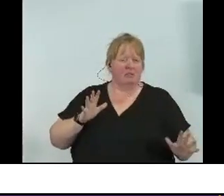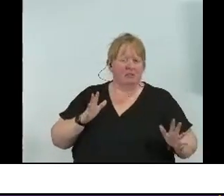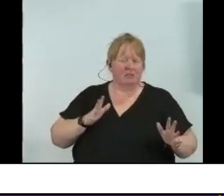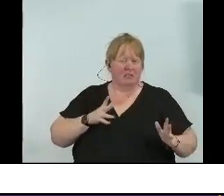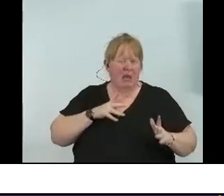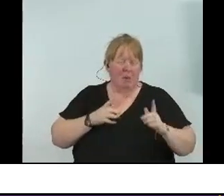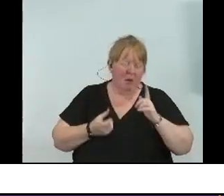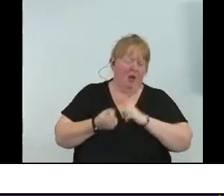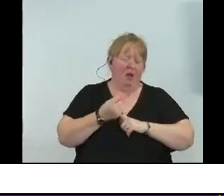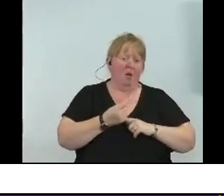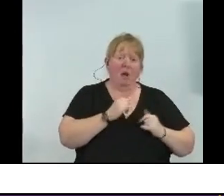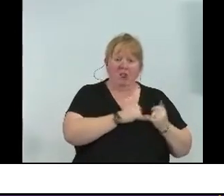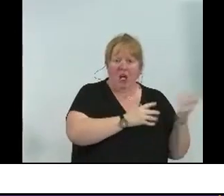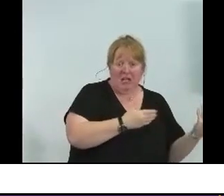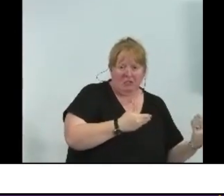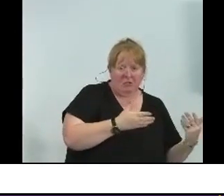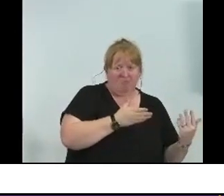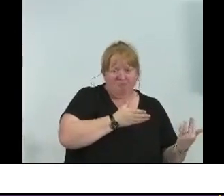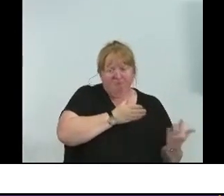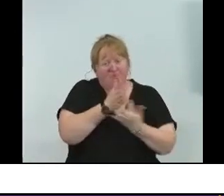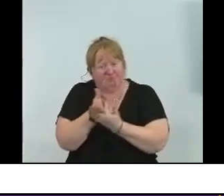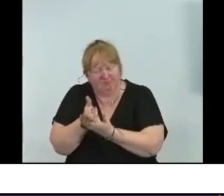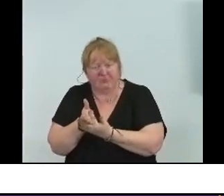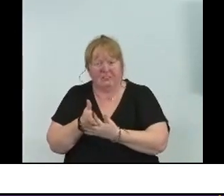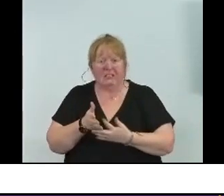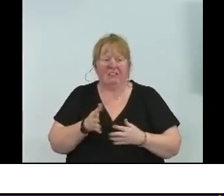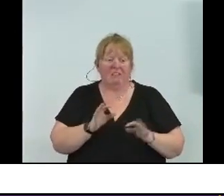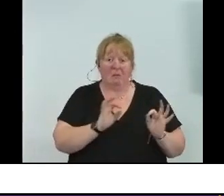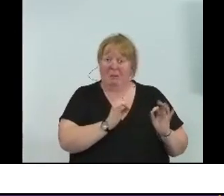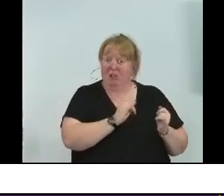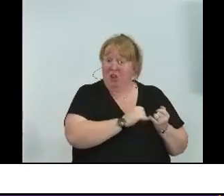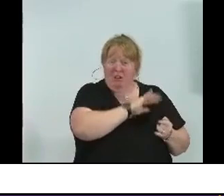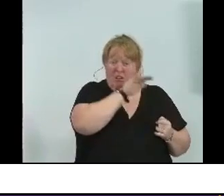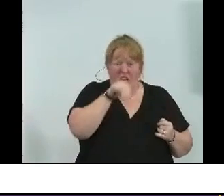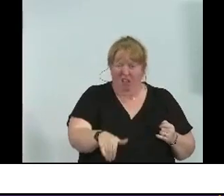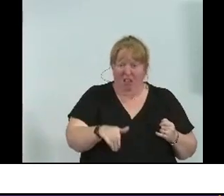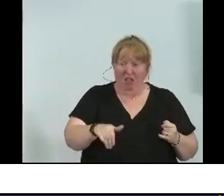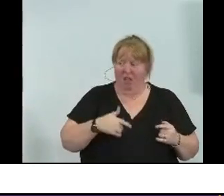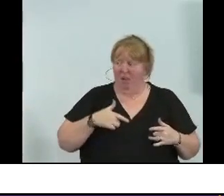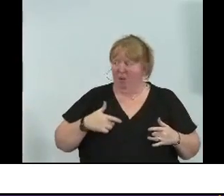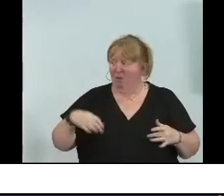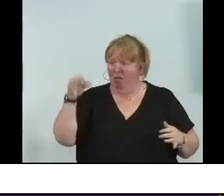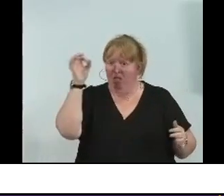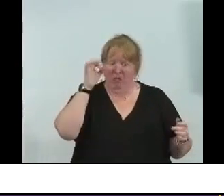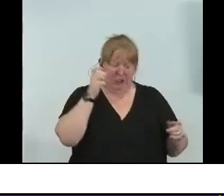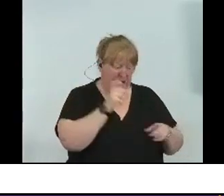when we needed you that I think if we hadn't had you, we wouldn't really have known what to do.